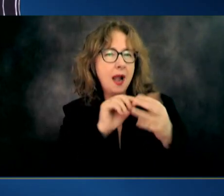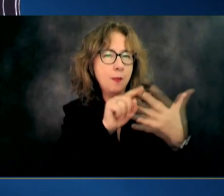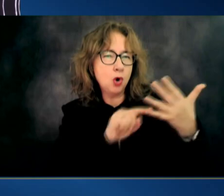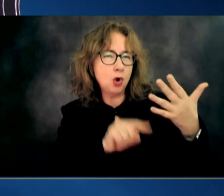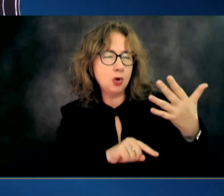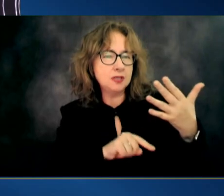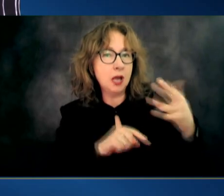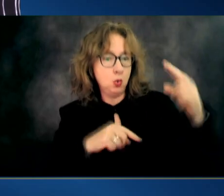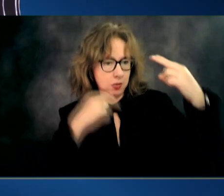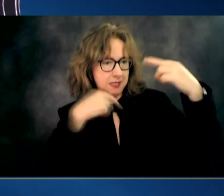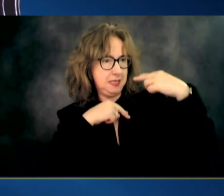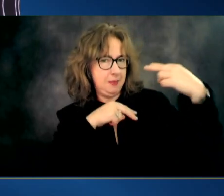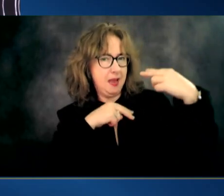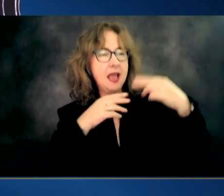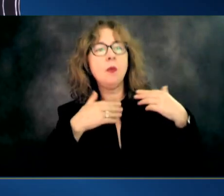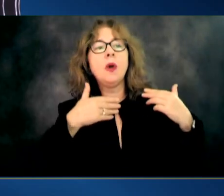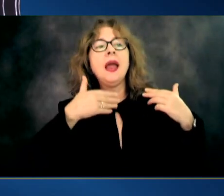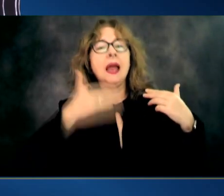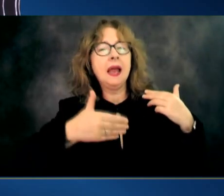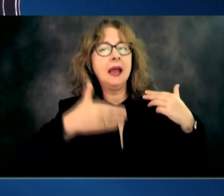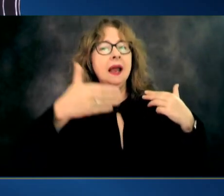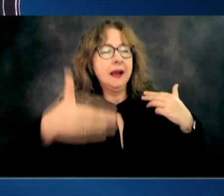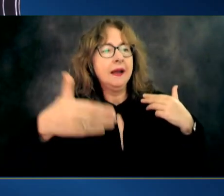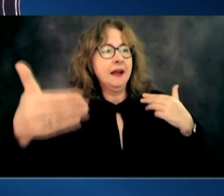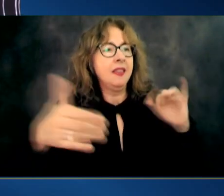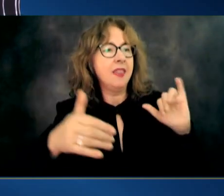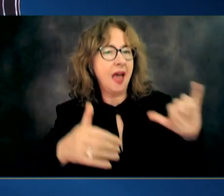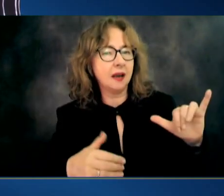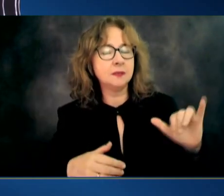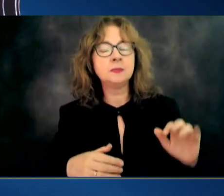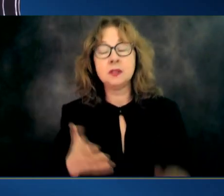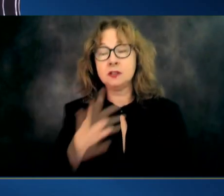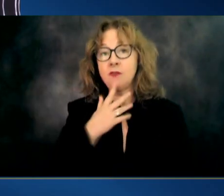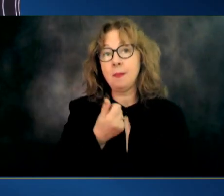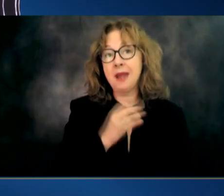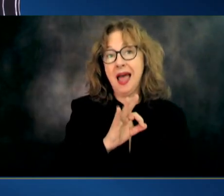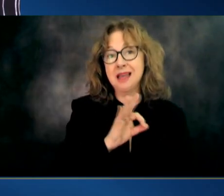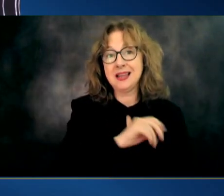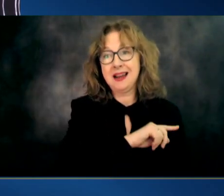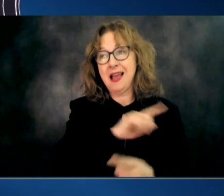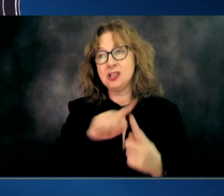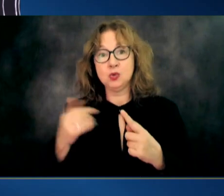it out like that?" And so, from 19 until today, my doctor thankfully listened to me,